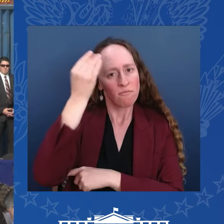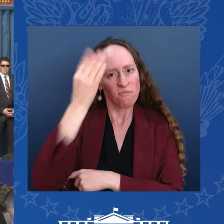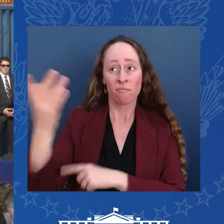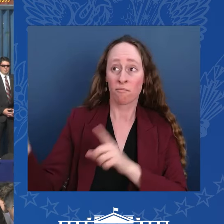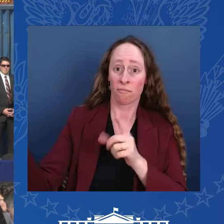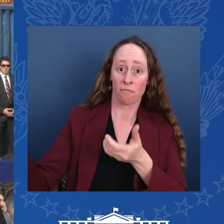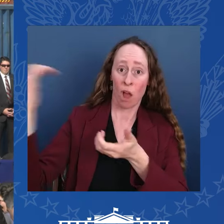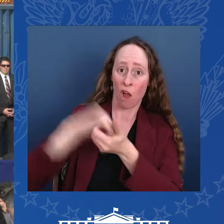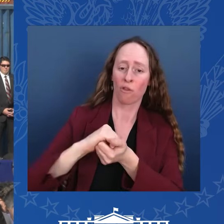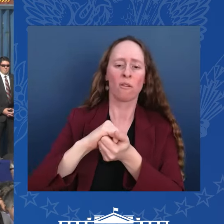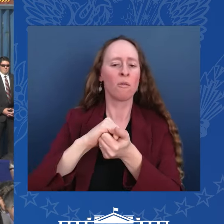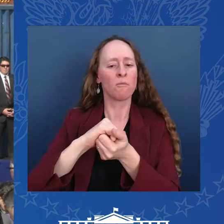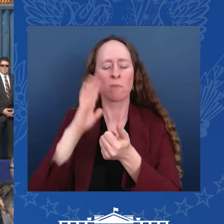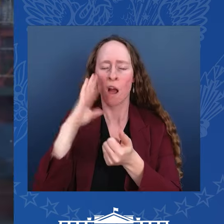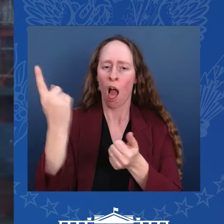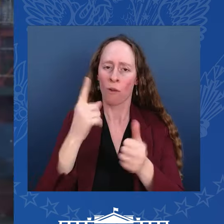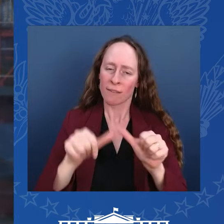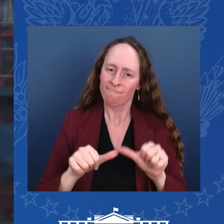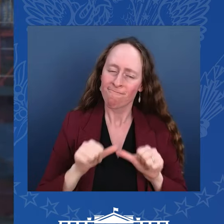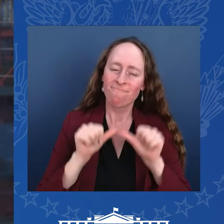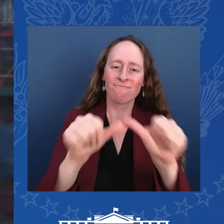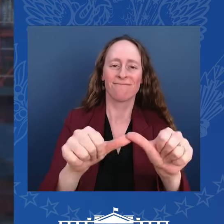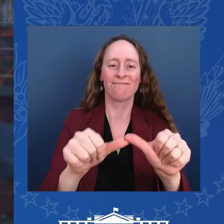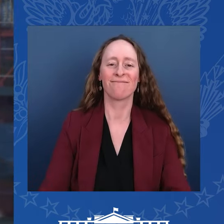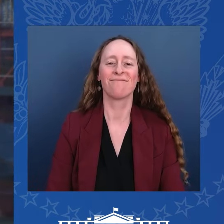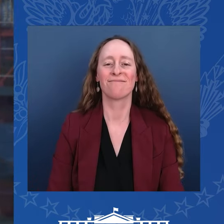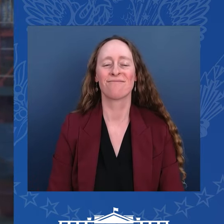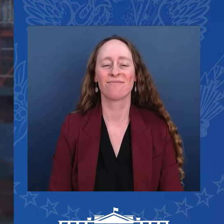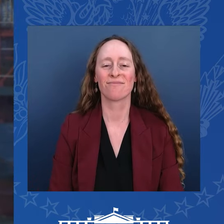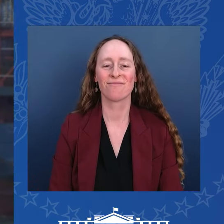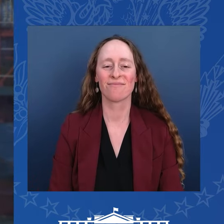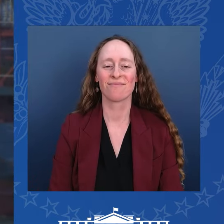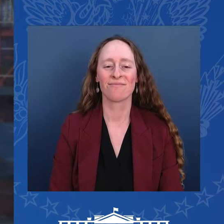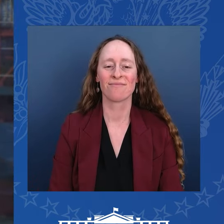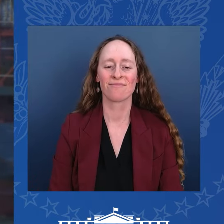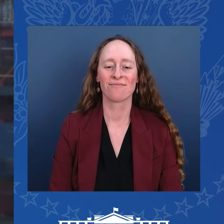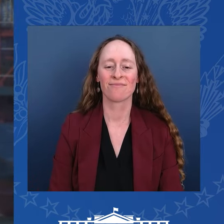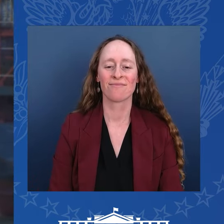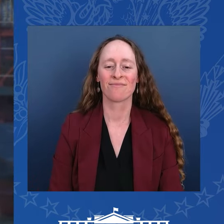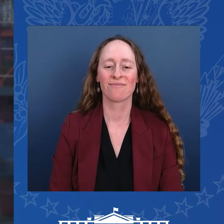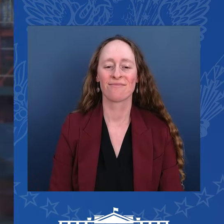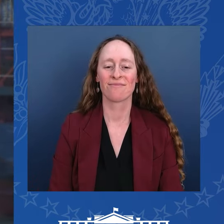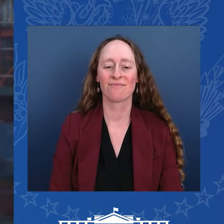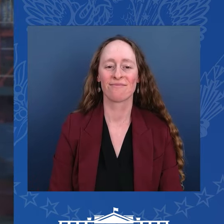This is going to be Maryland's decade. We have said it, and these other governors